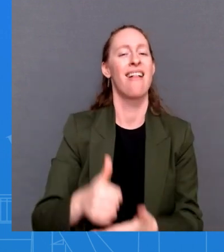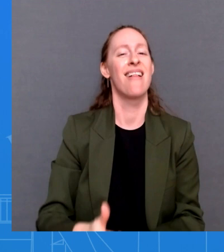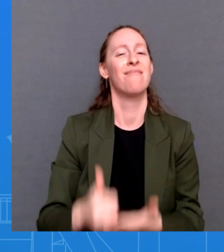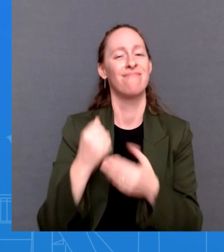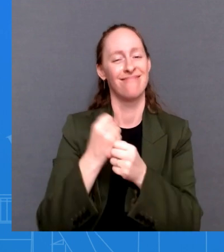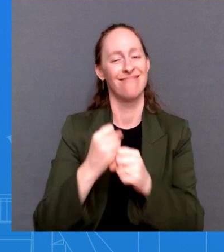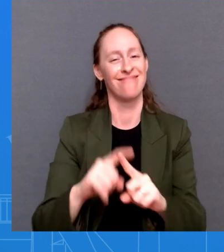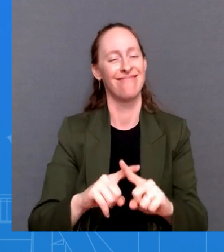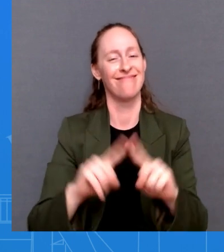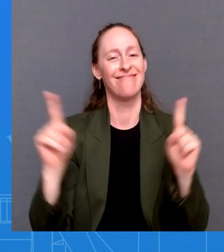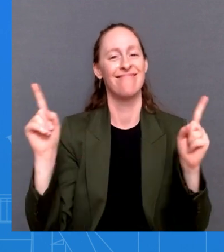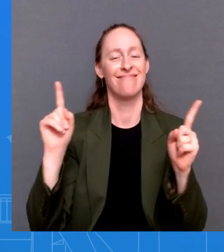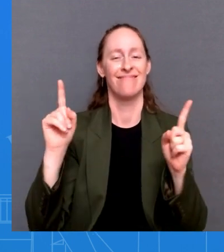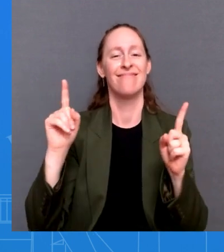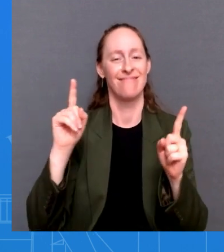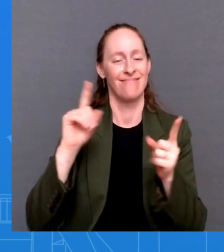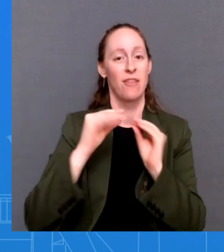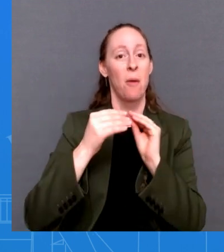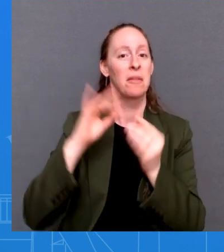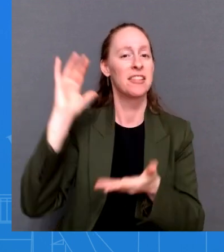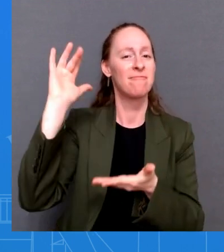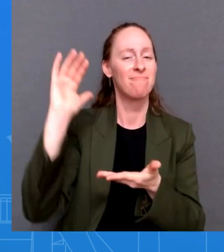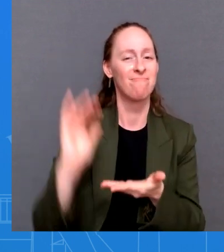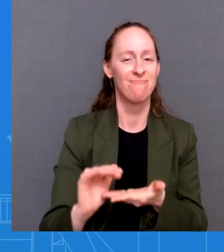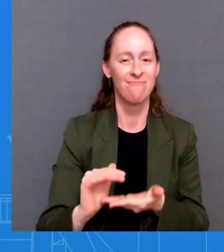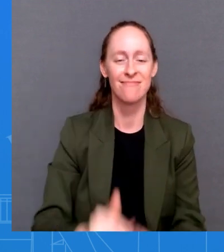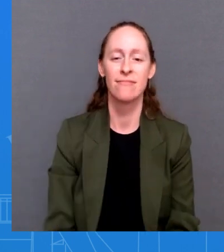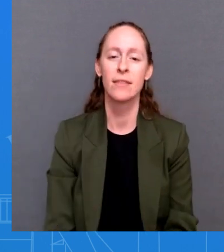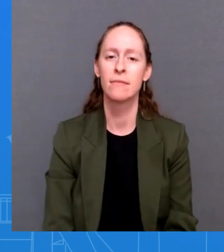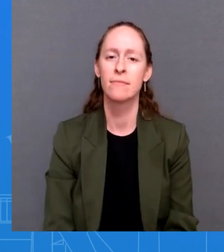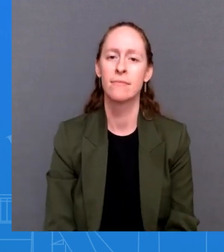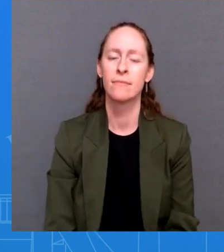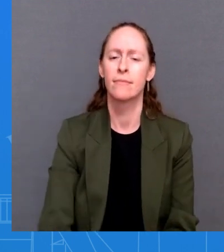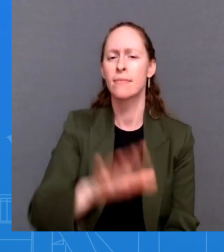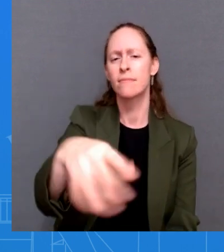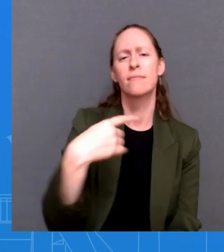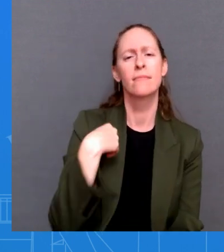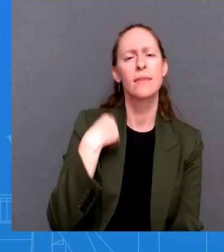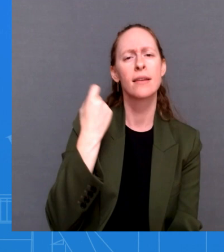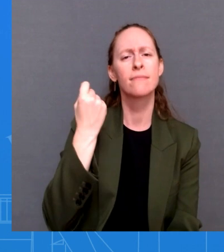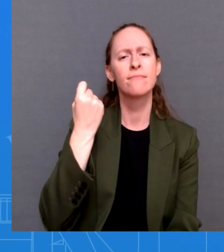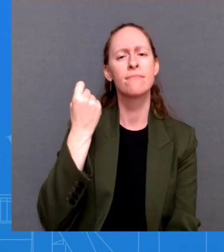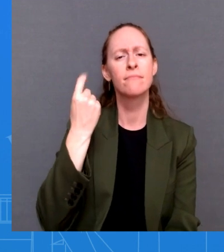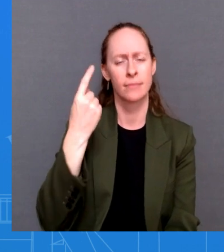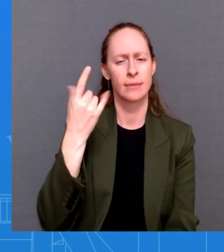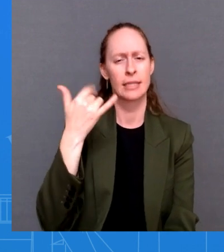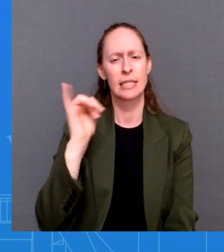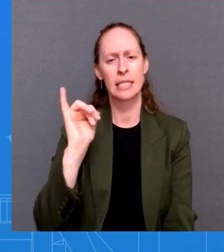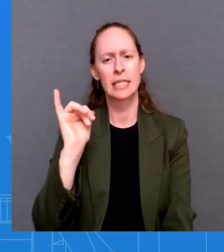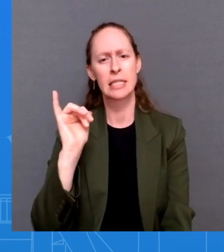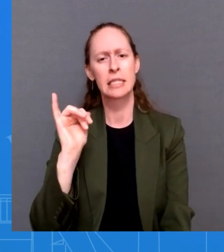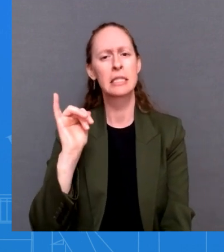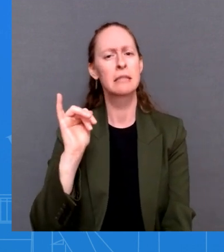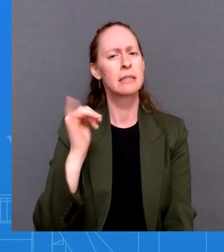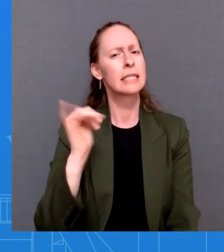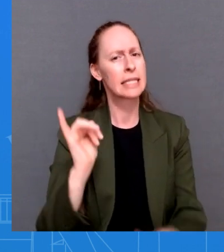our numbers are still increasing, that the rate of rise is lower, but we are still seeing increases and we are of course a very diverse country